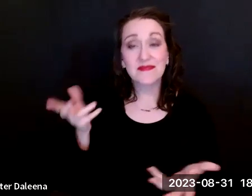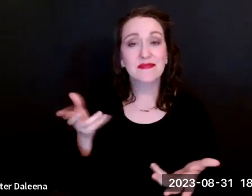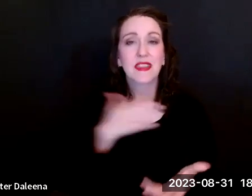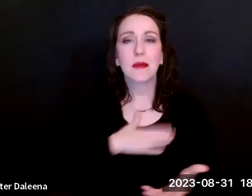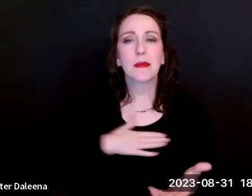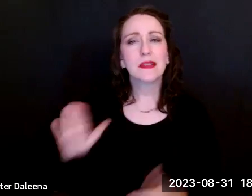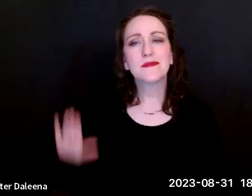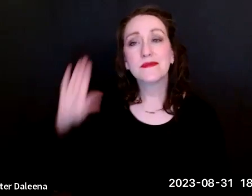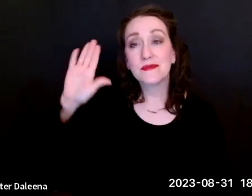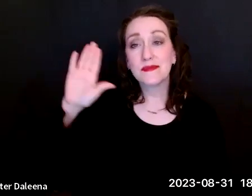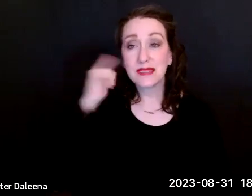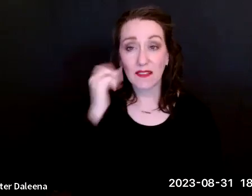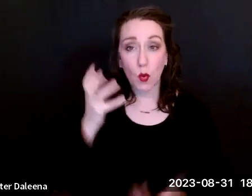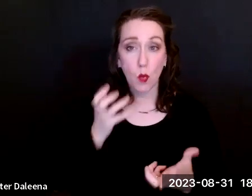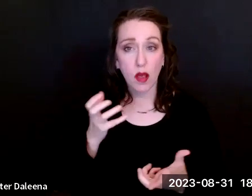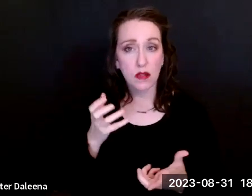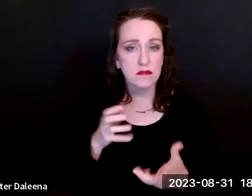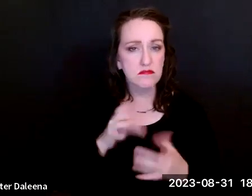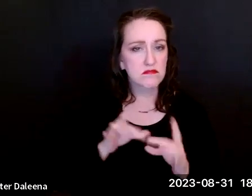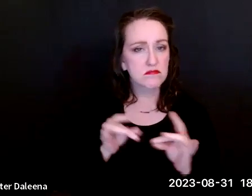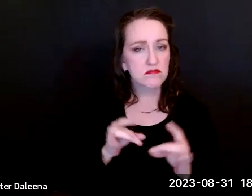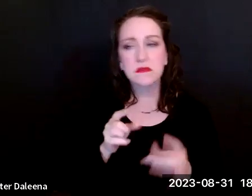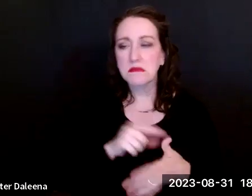your hand if you'd like to provide verbal comment on any of these recommendations